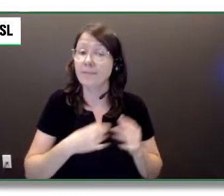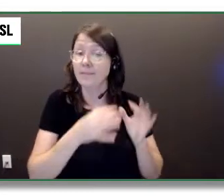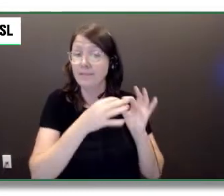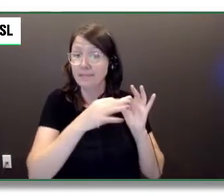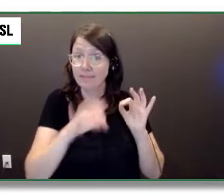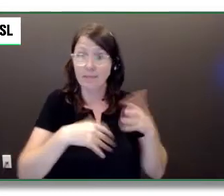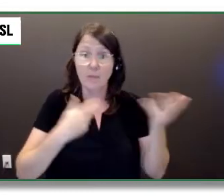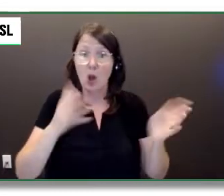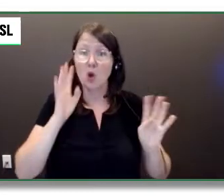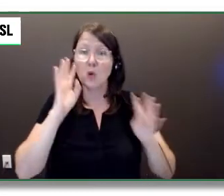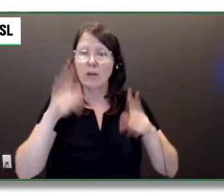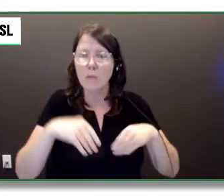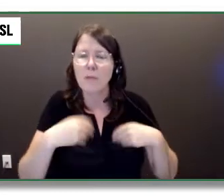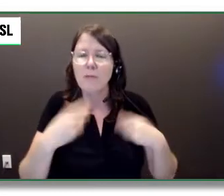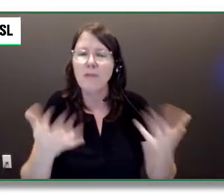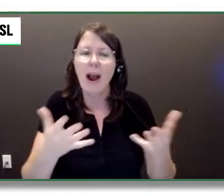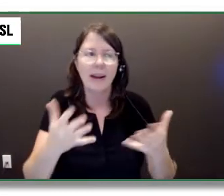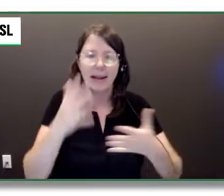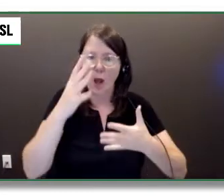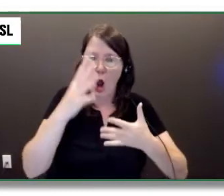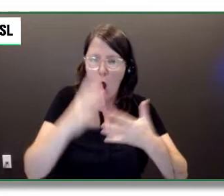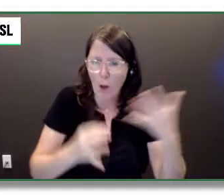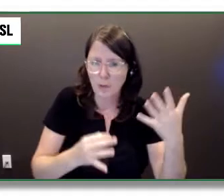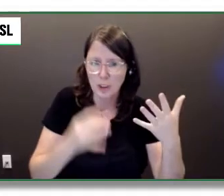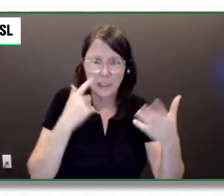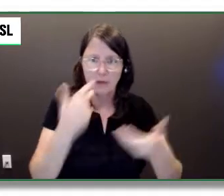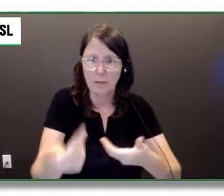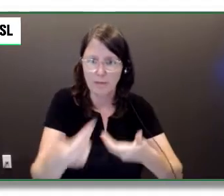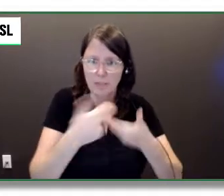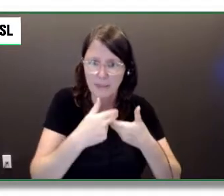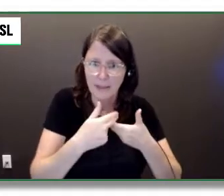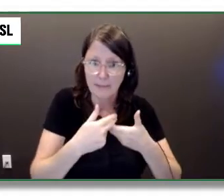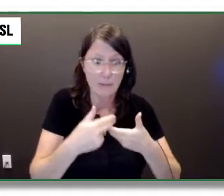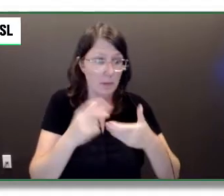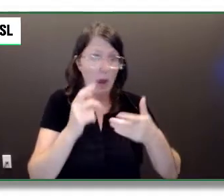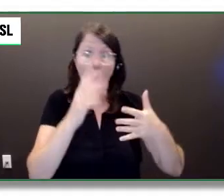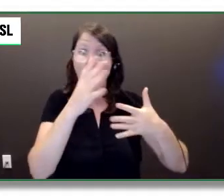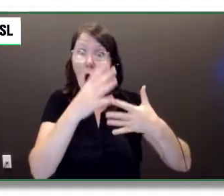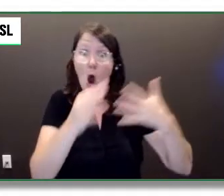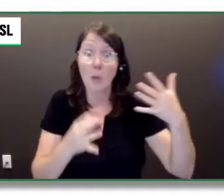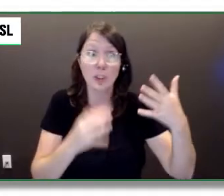options and viewing each option as full participation and equally valuing them